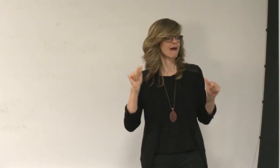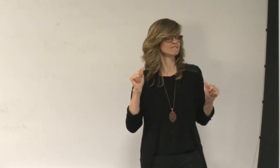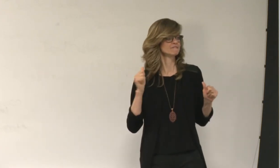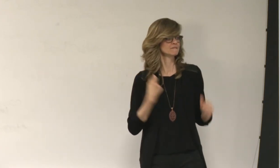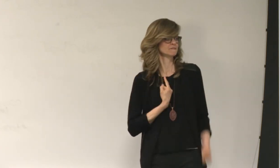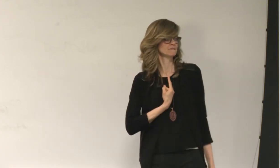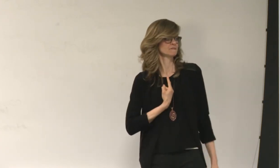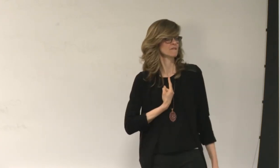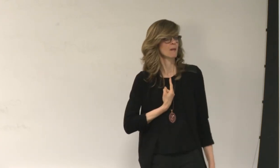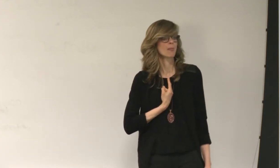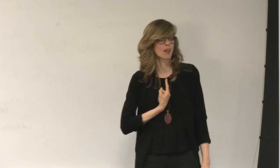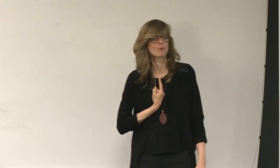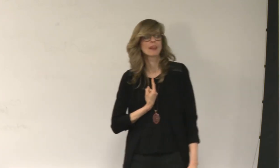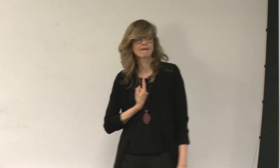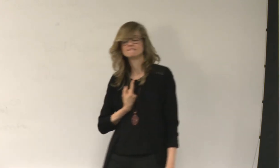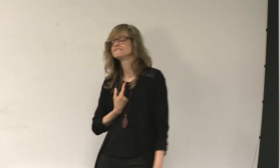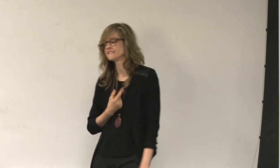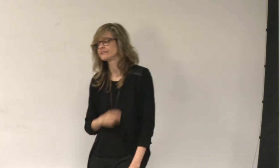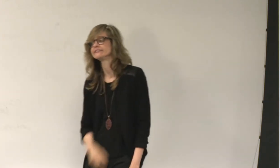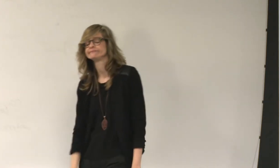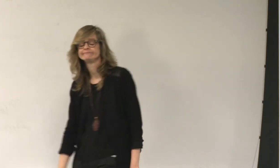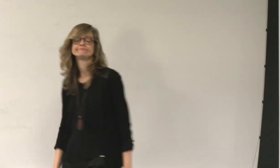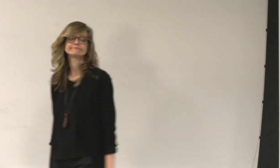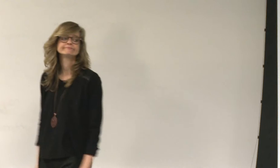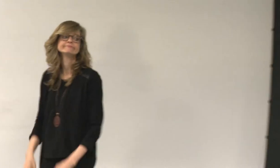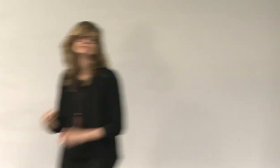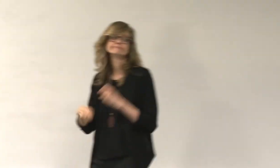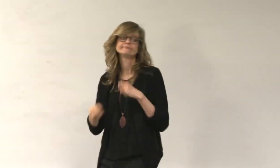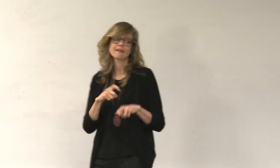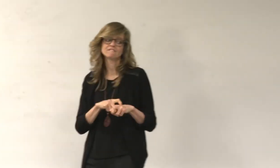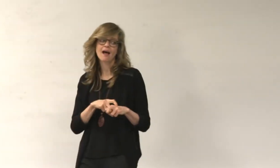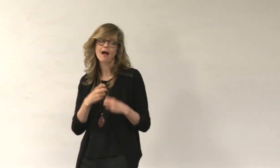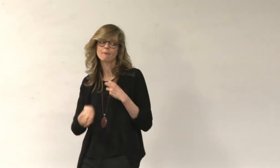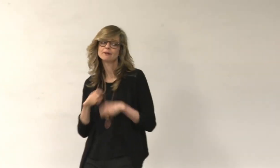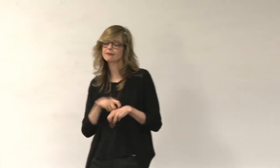THAT BEGAN AT THE SAME TIME AS I DID, WHO STARTED WORKING THERE, LEFT.